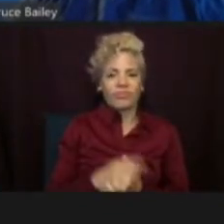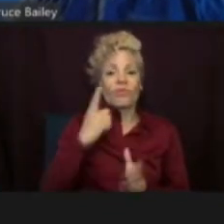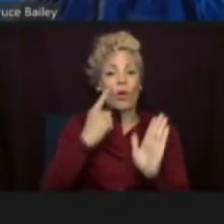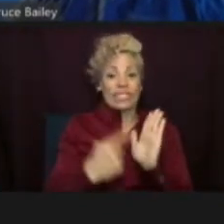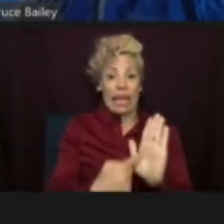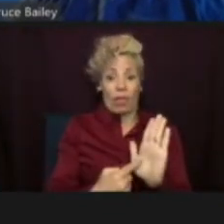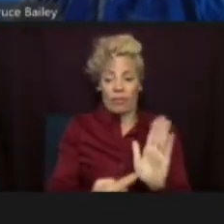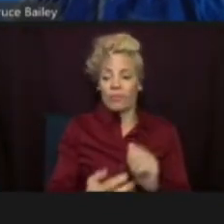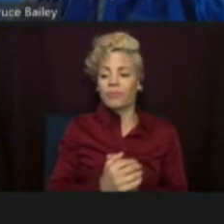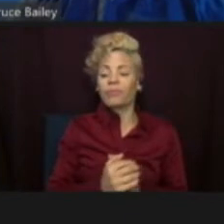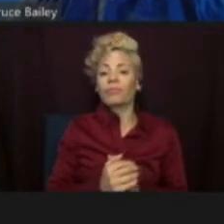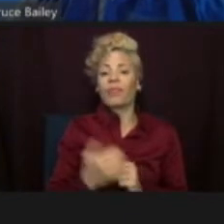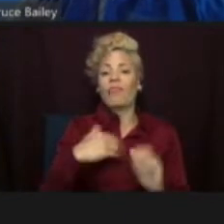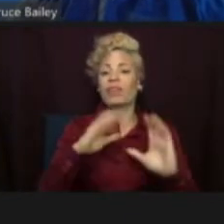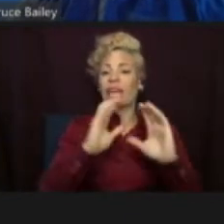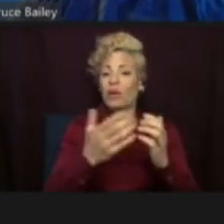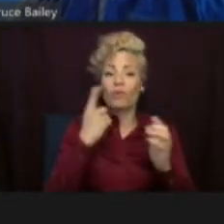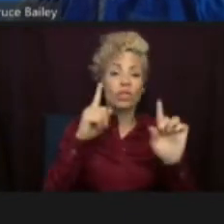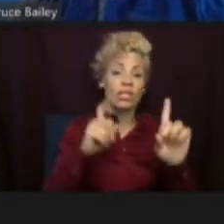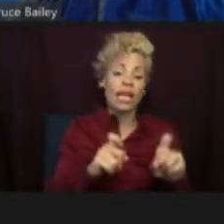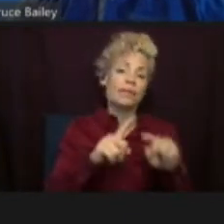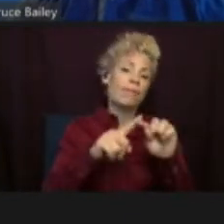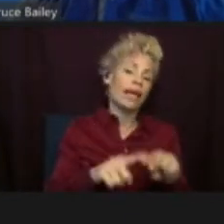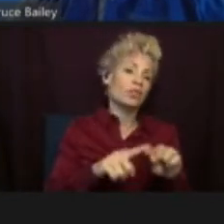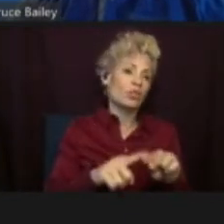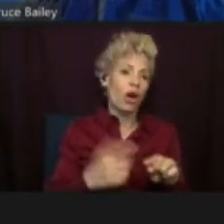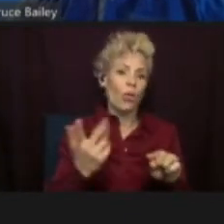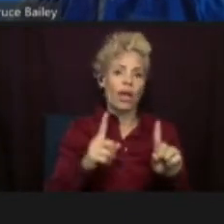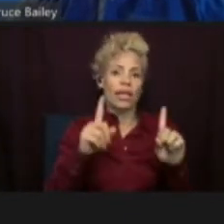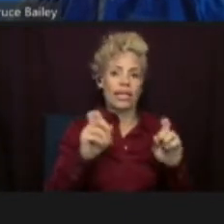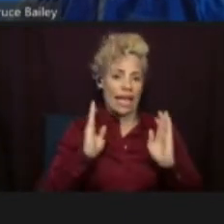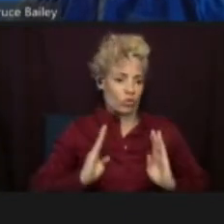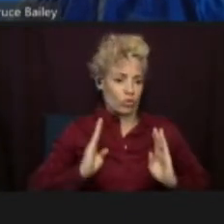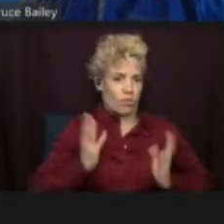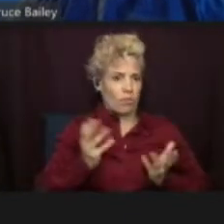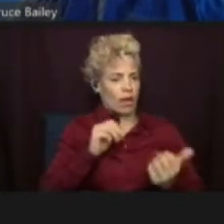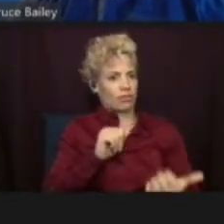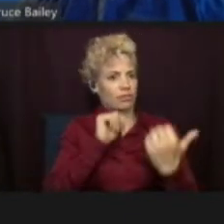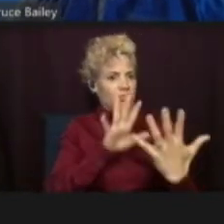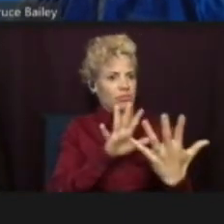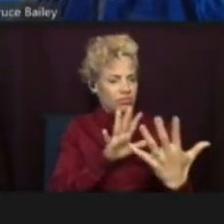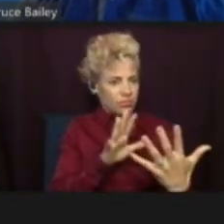for testing based on what a tester may encounter on a webpage, and what is required.